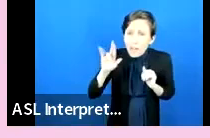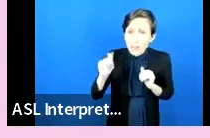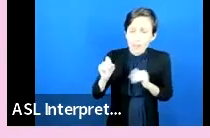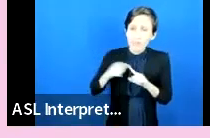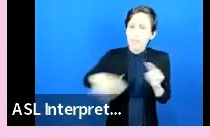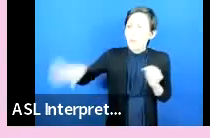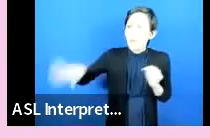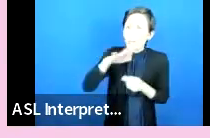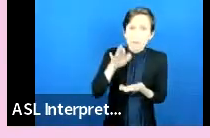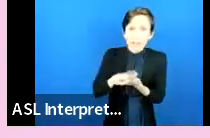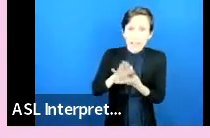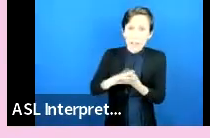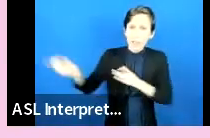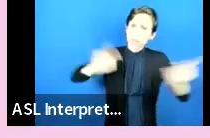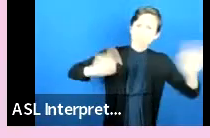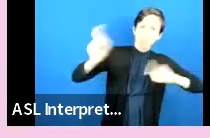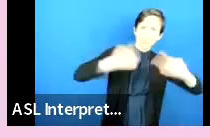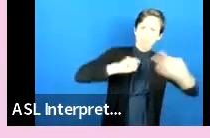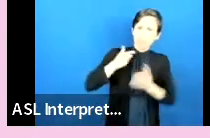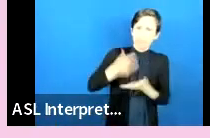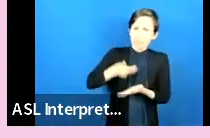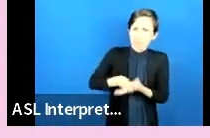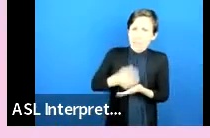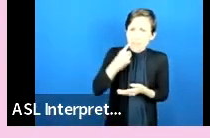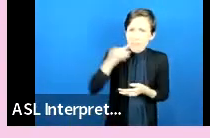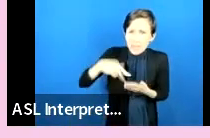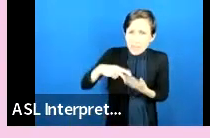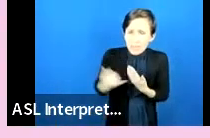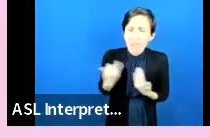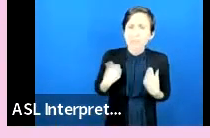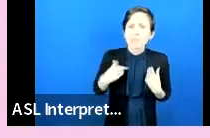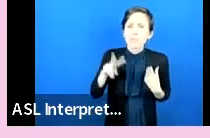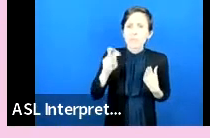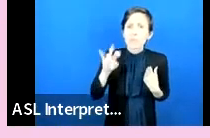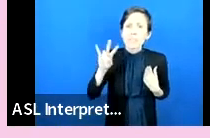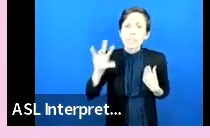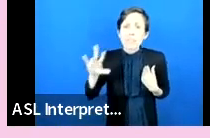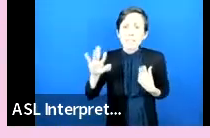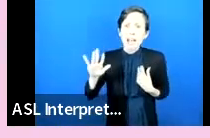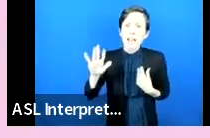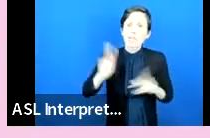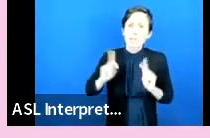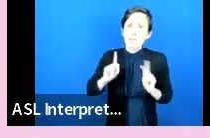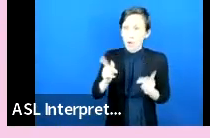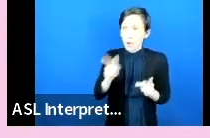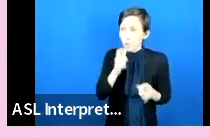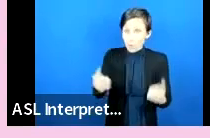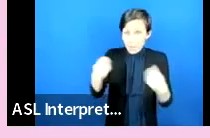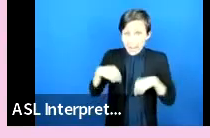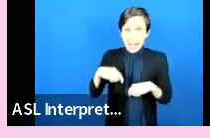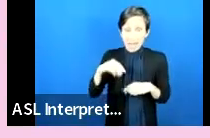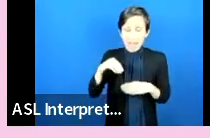fund us for this project. We had 275 people attend our conference in PE in person.